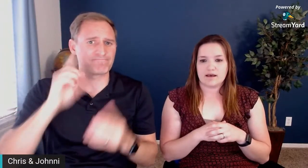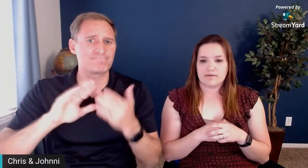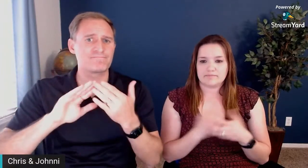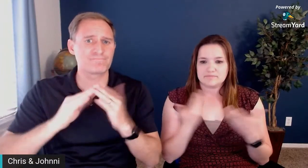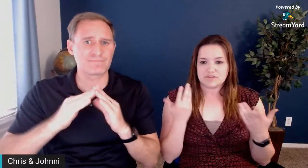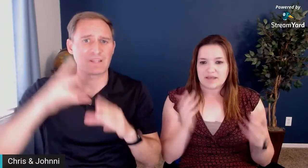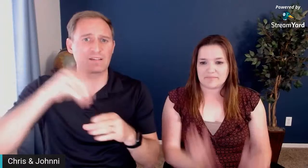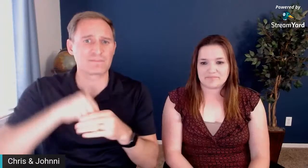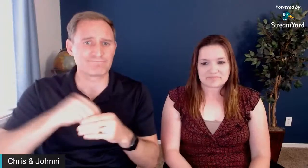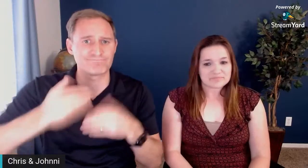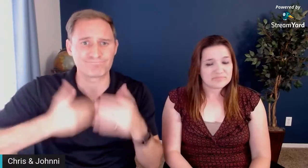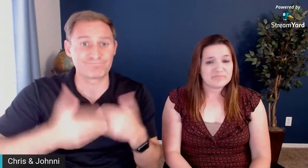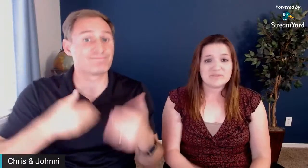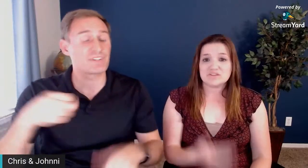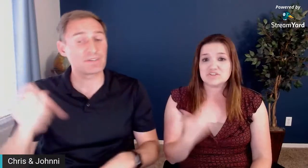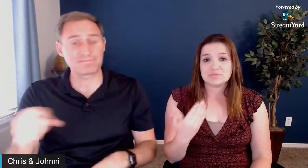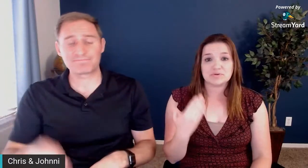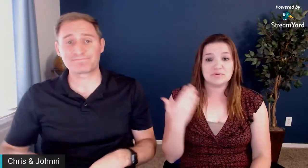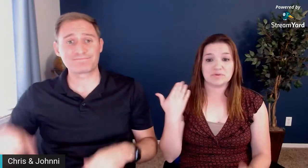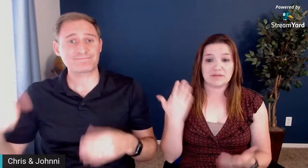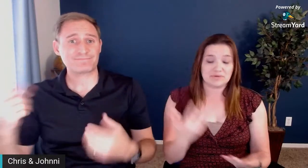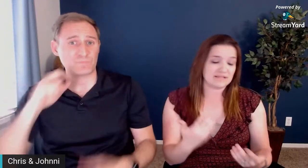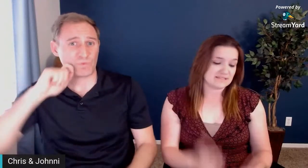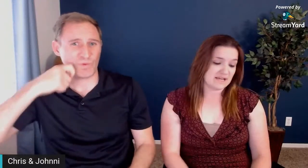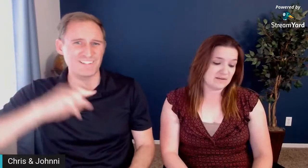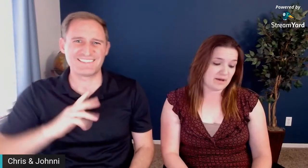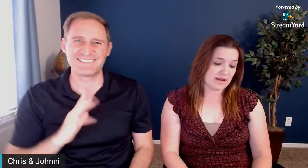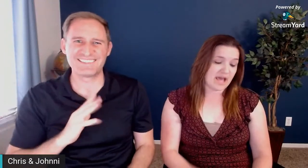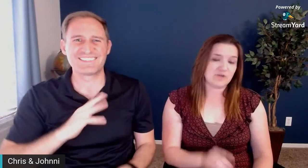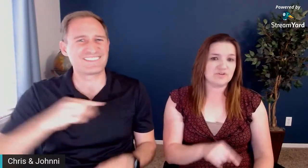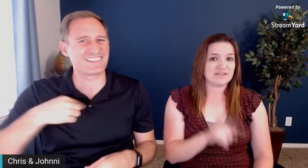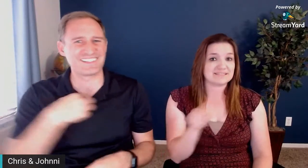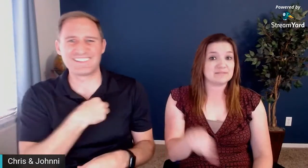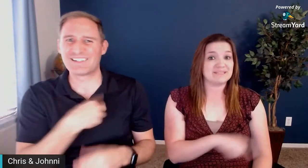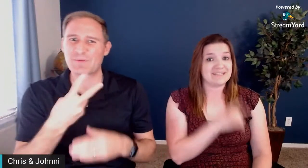um so yeah super cool we're like really excited about it i don't know if that's going to be the